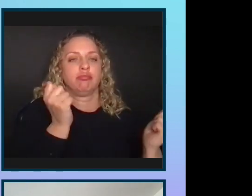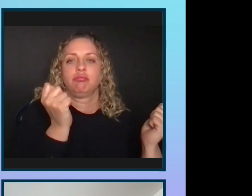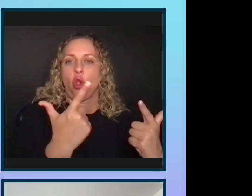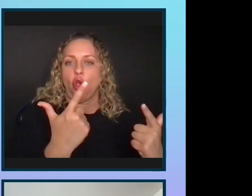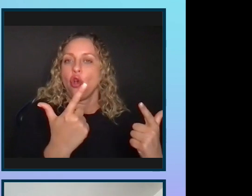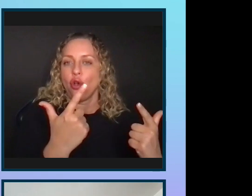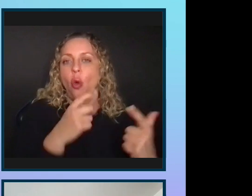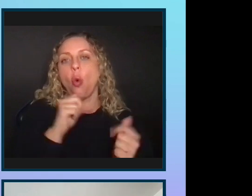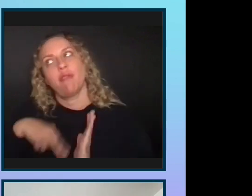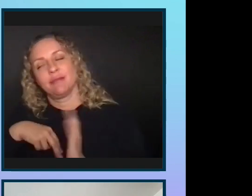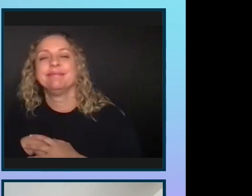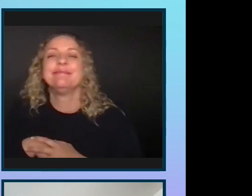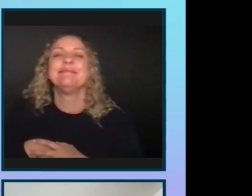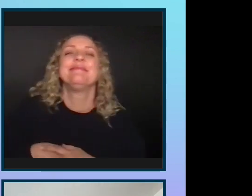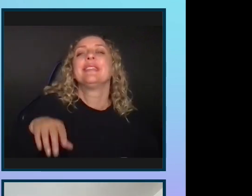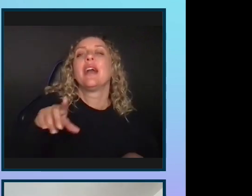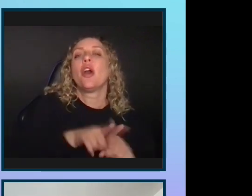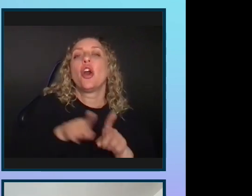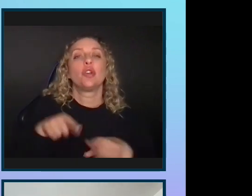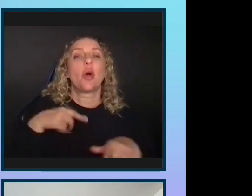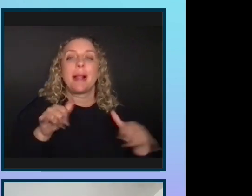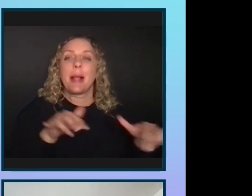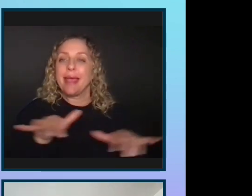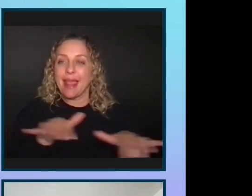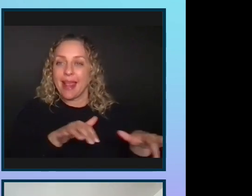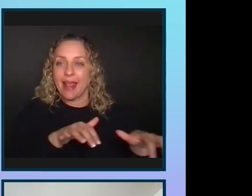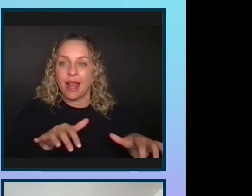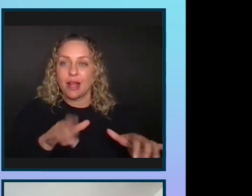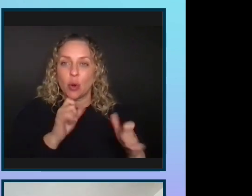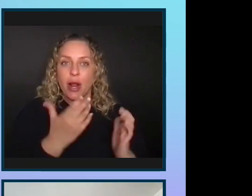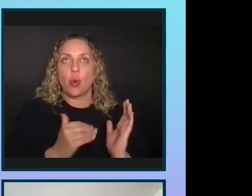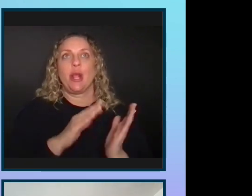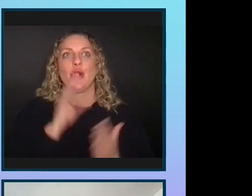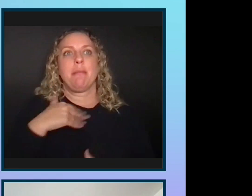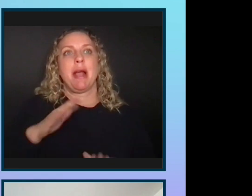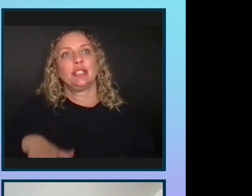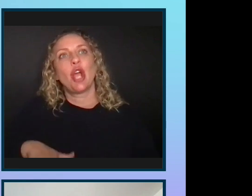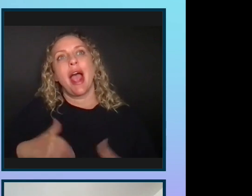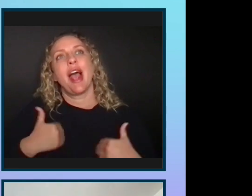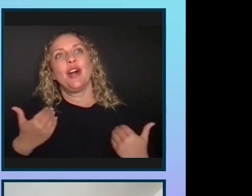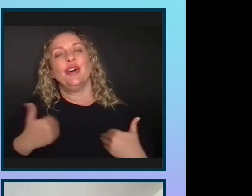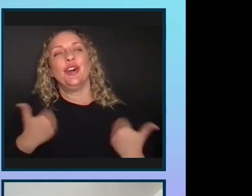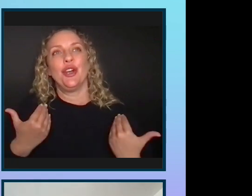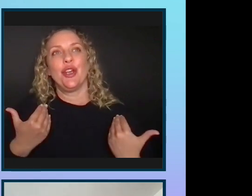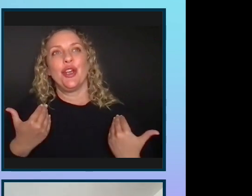and I am a piano player trying to like relearn my childhood kind of piano playing skills.